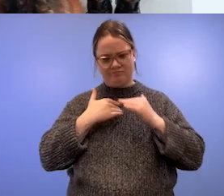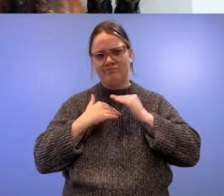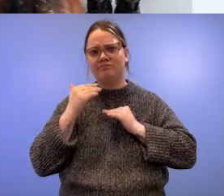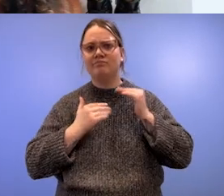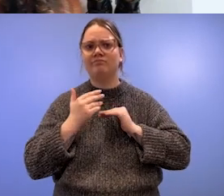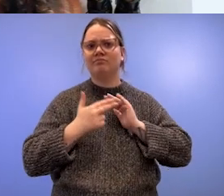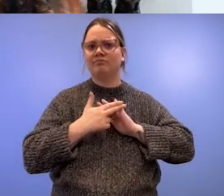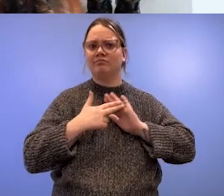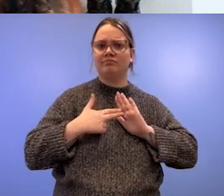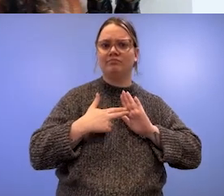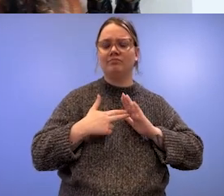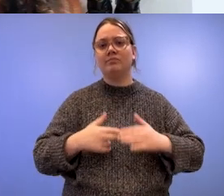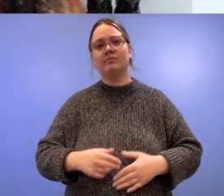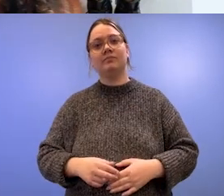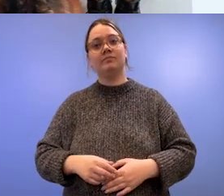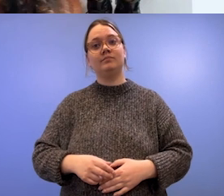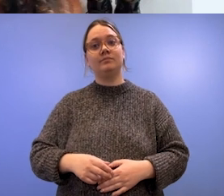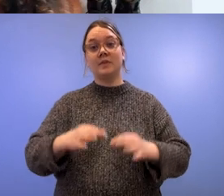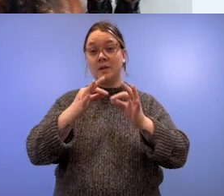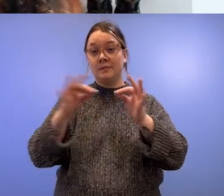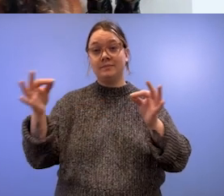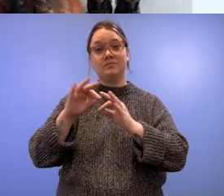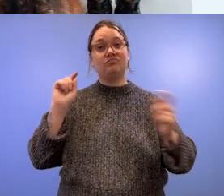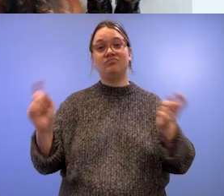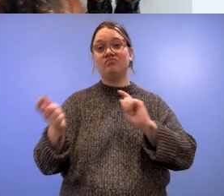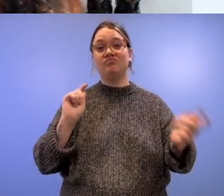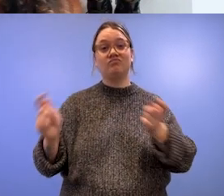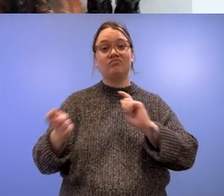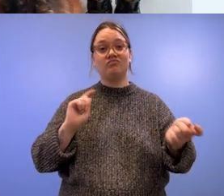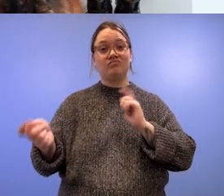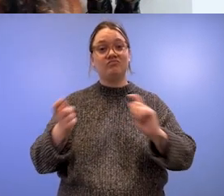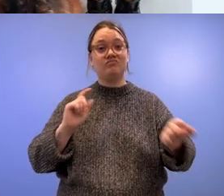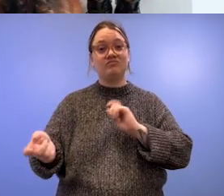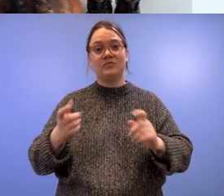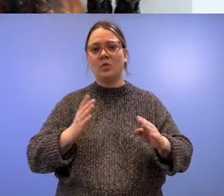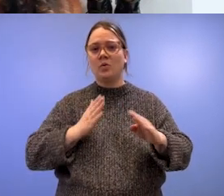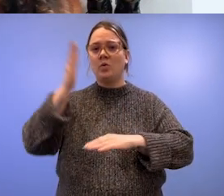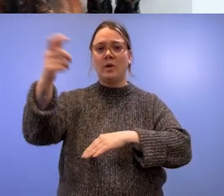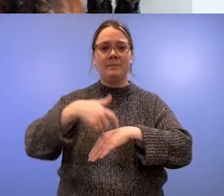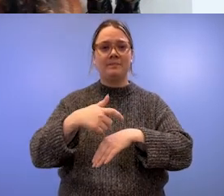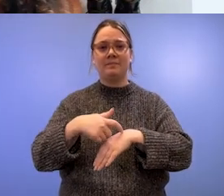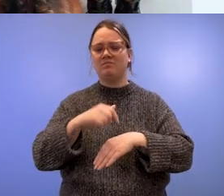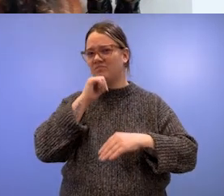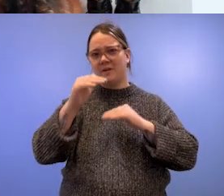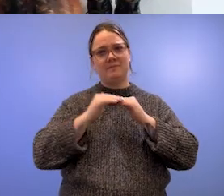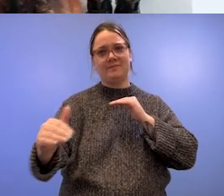So language is dynamic. It changes over time, and we strive to use inclusive, accessible,